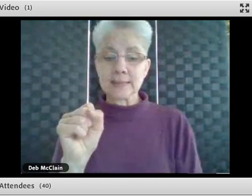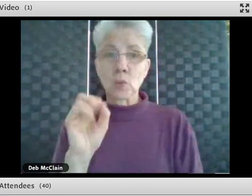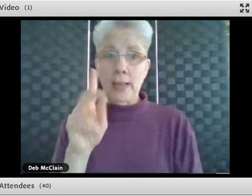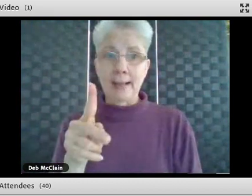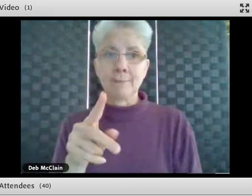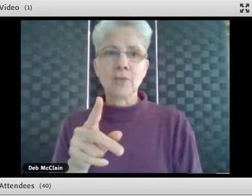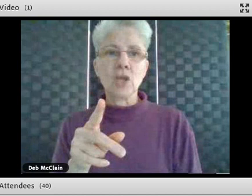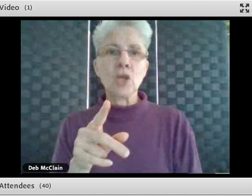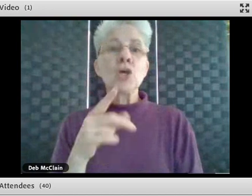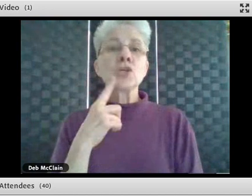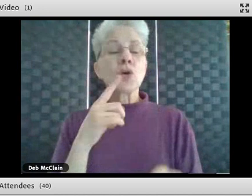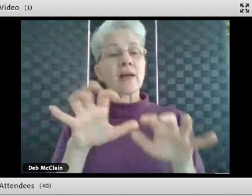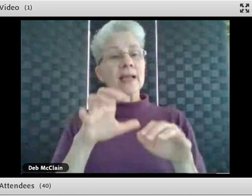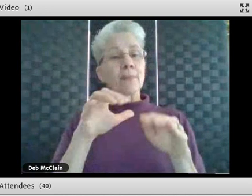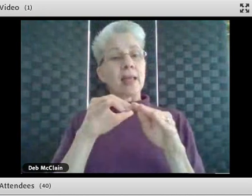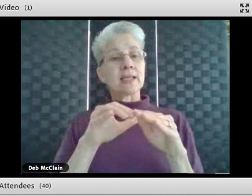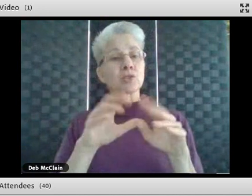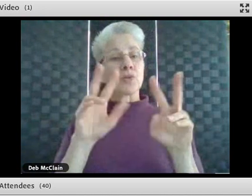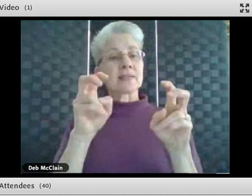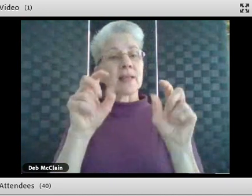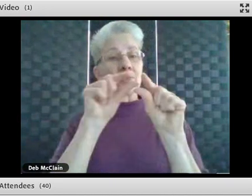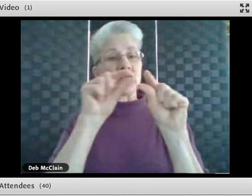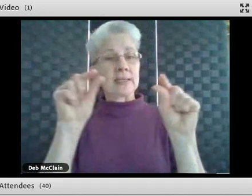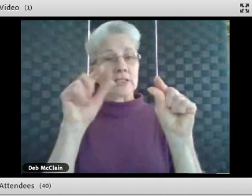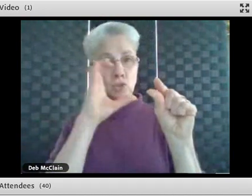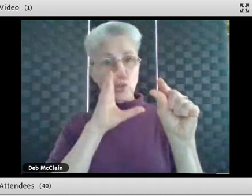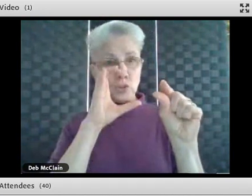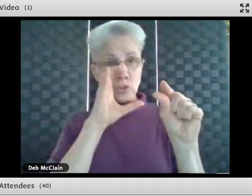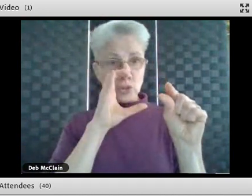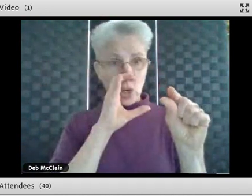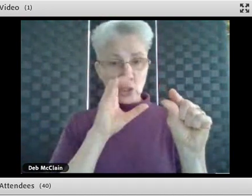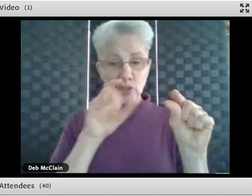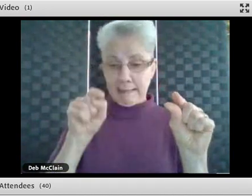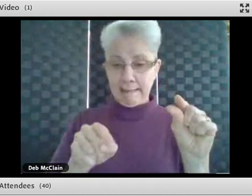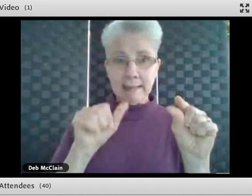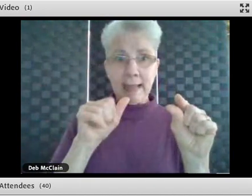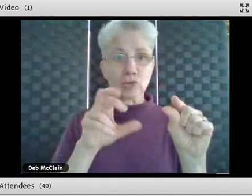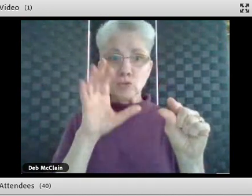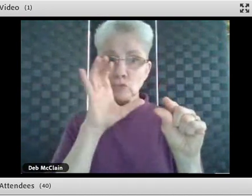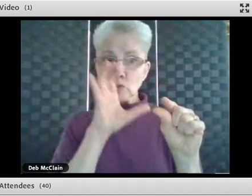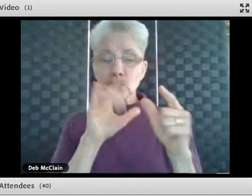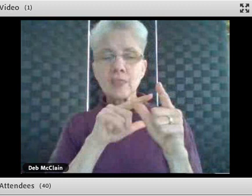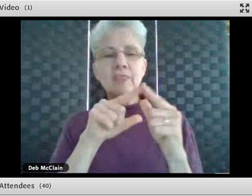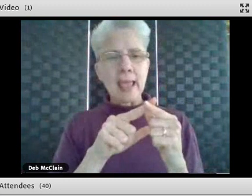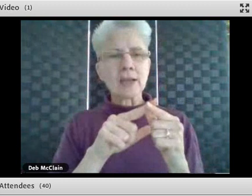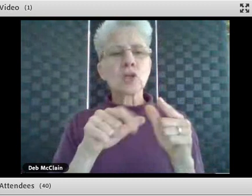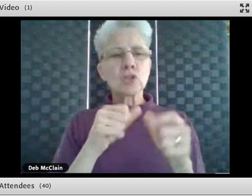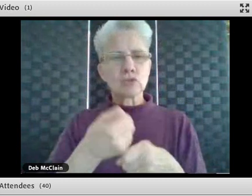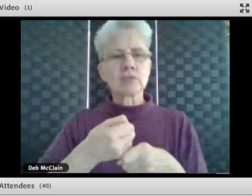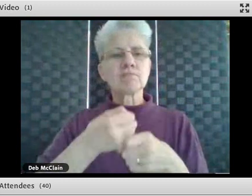So, if I type that in to the subject heading search, we enter our search, then you should get an entry like this.